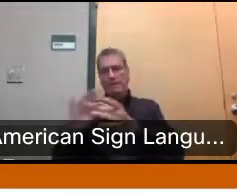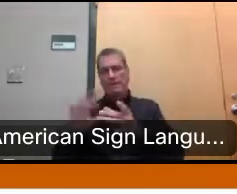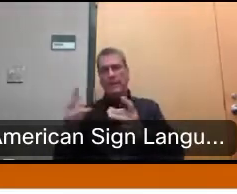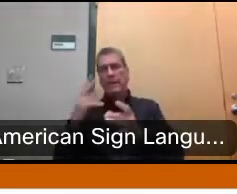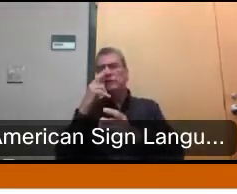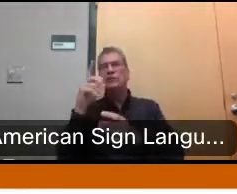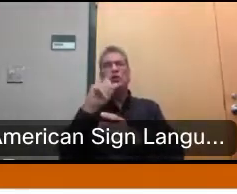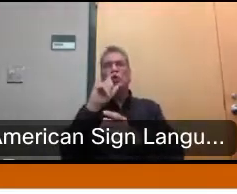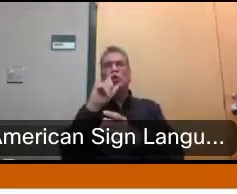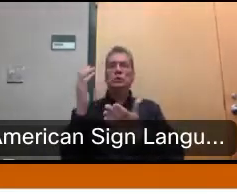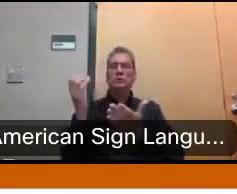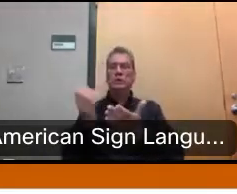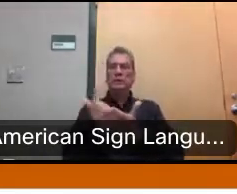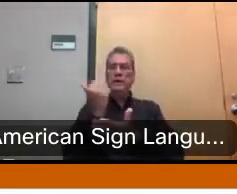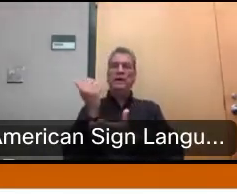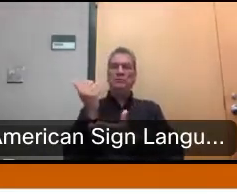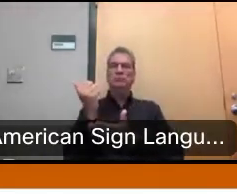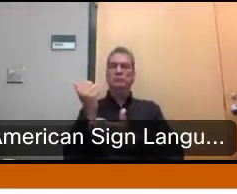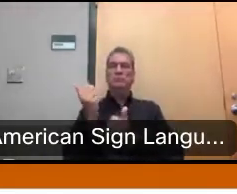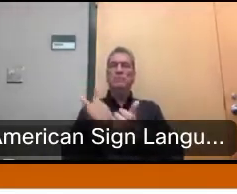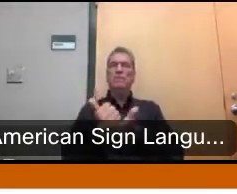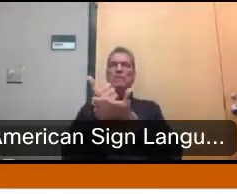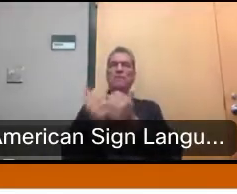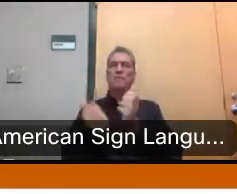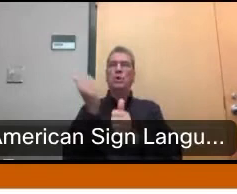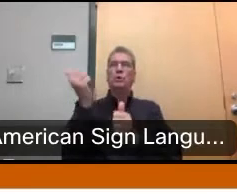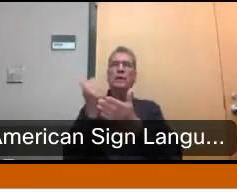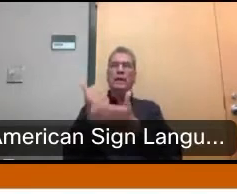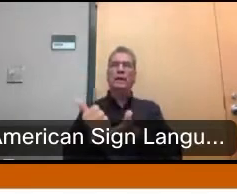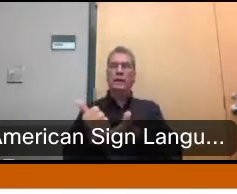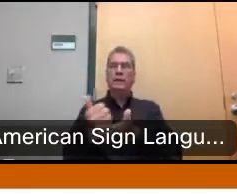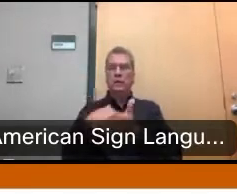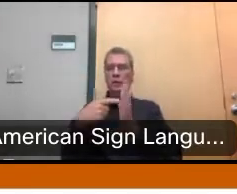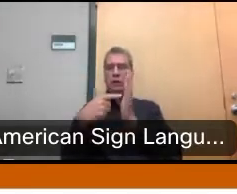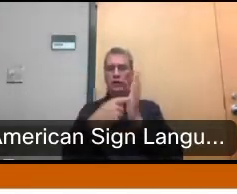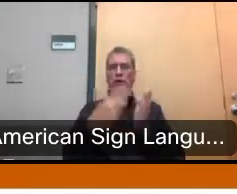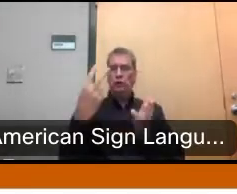different variables that we care about. So, we show the 2 sided conversation idea.